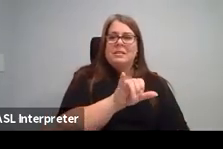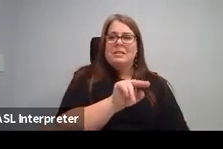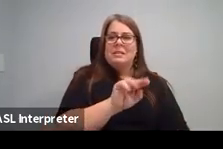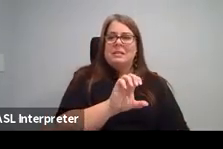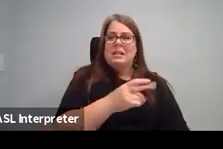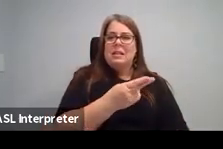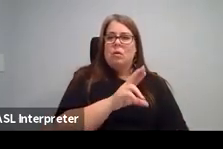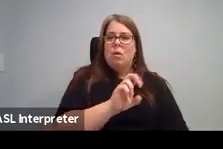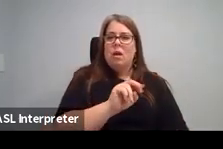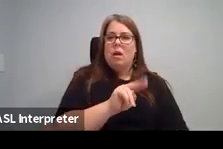Jewyl Alderson Clarke, SDCOE: Sorry about that.